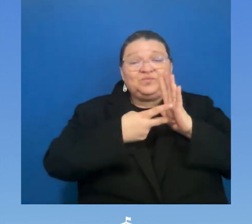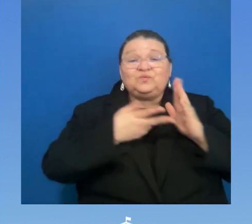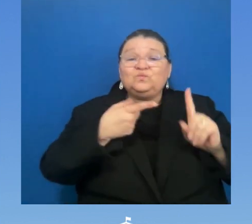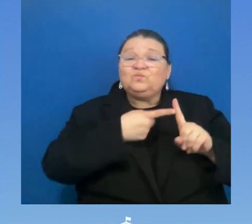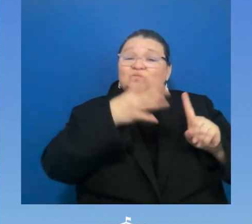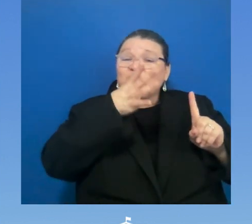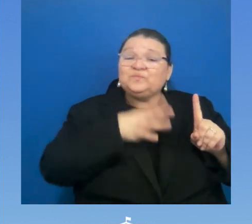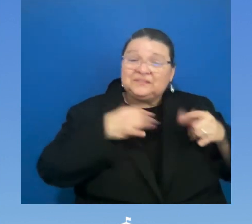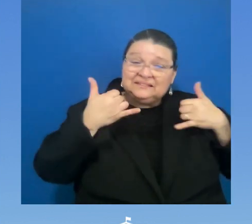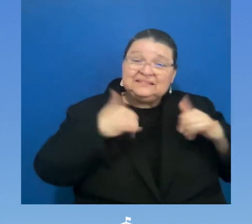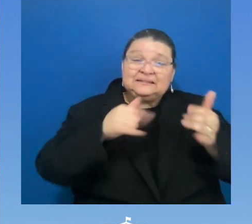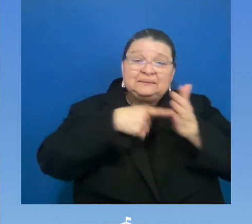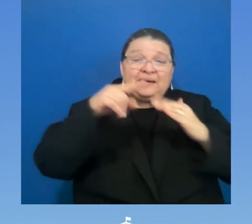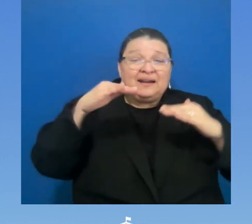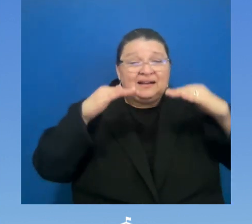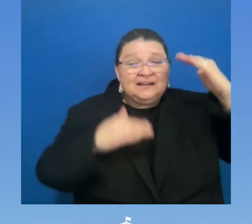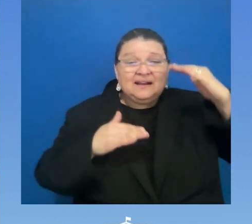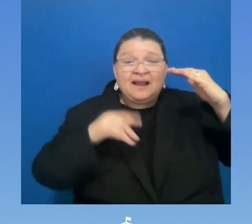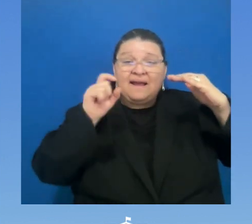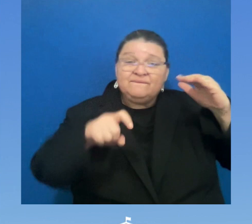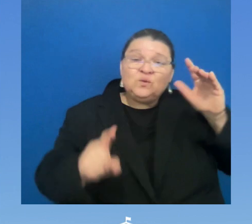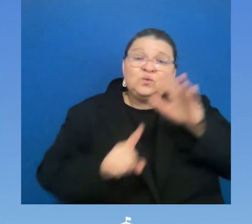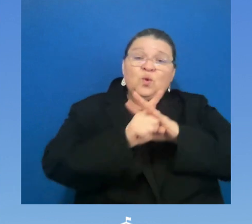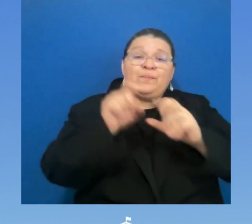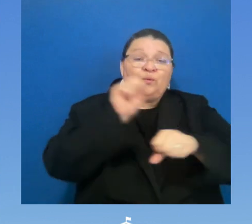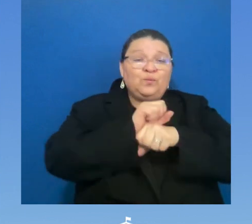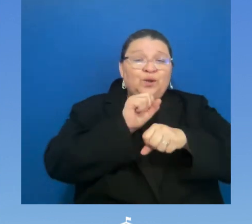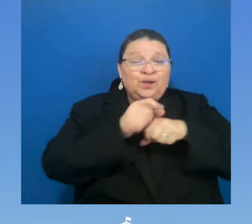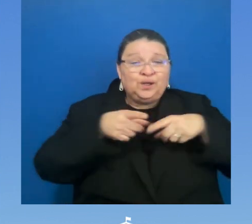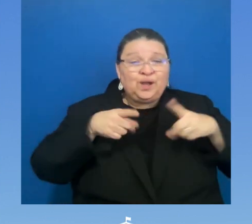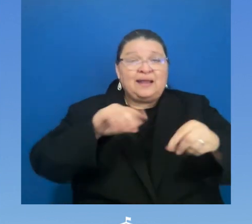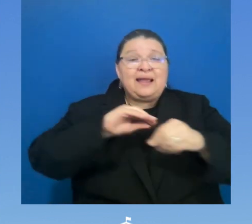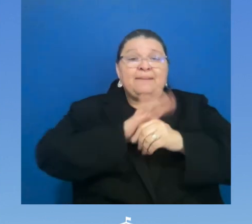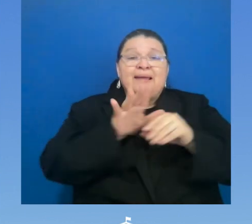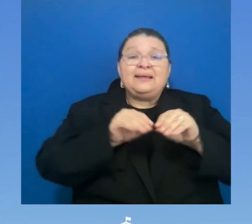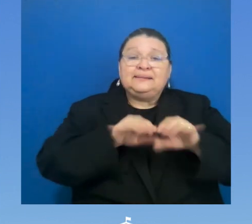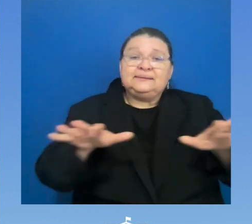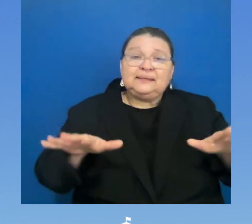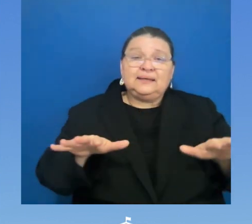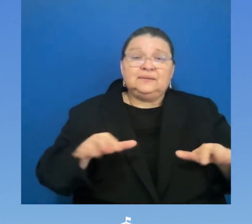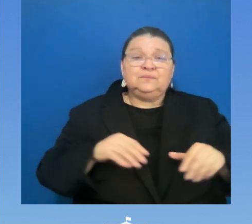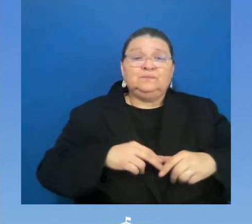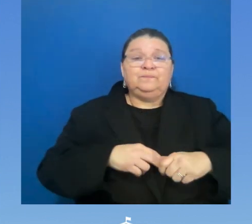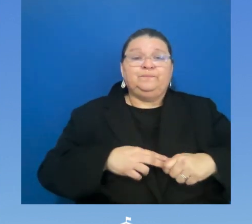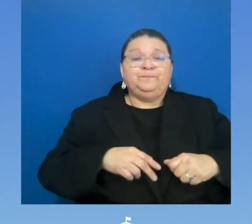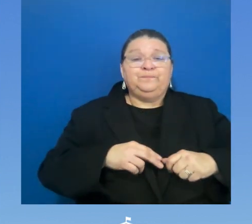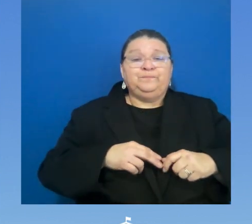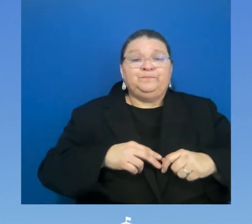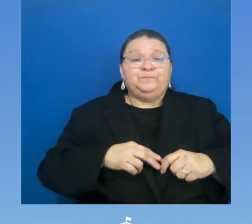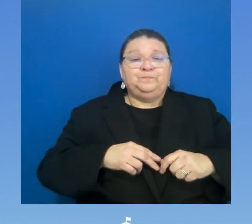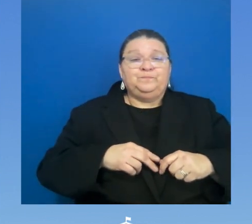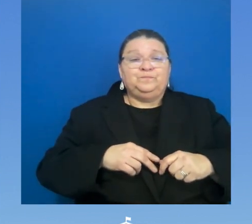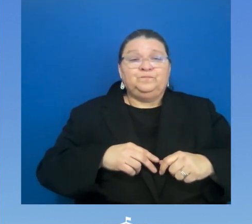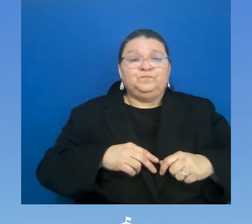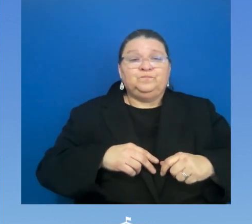When we compare all women to all men, women working full time year round in 2020,